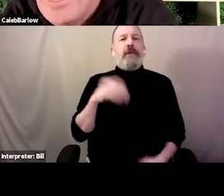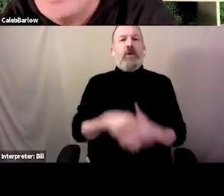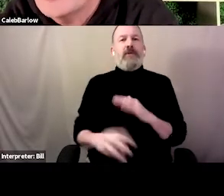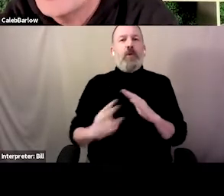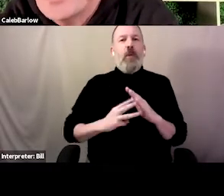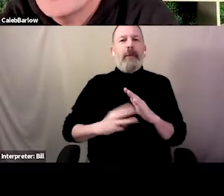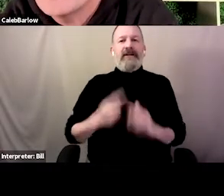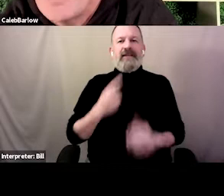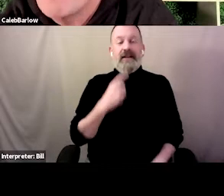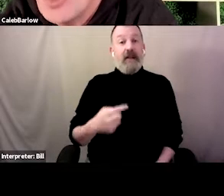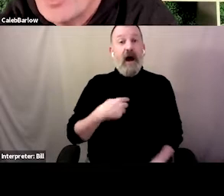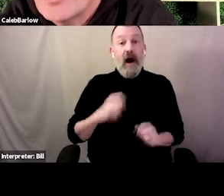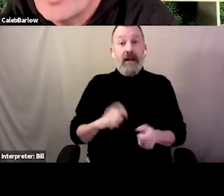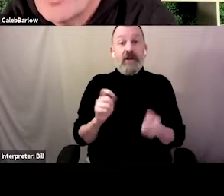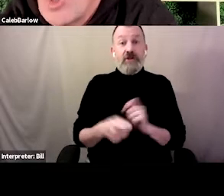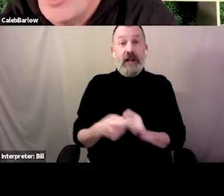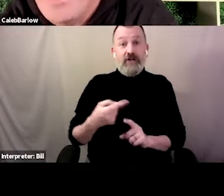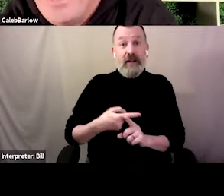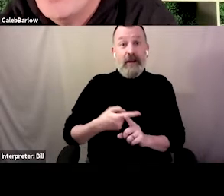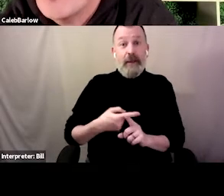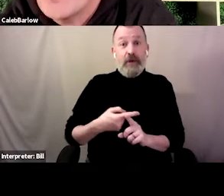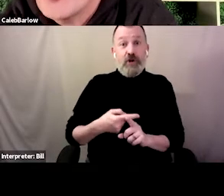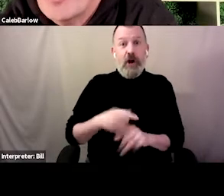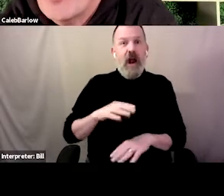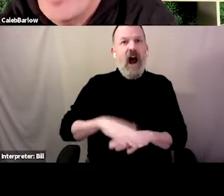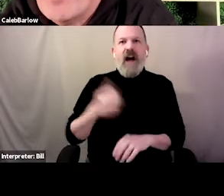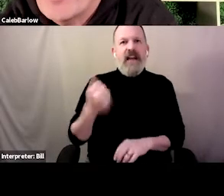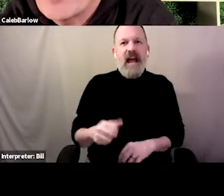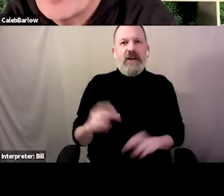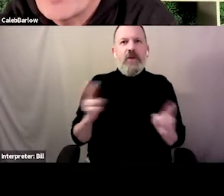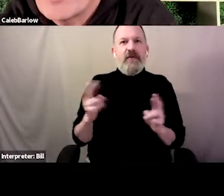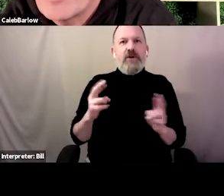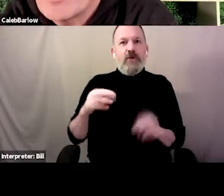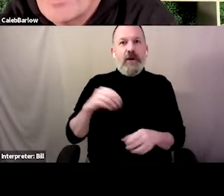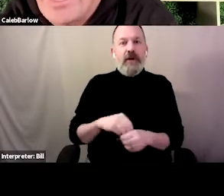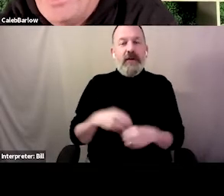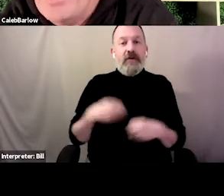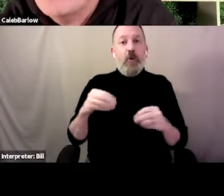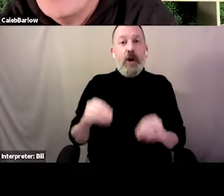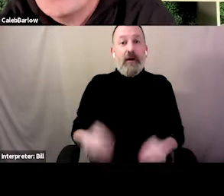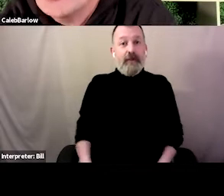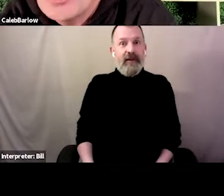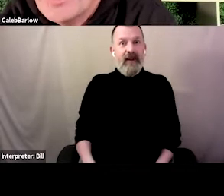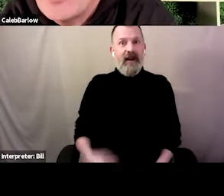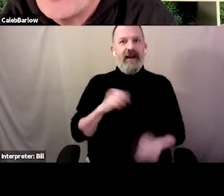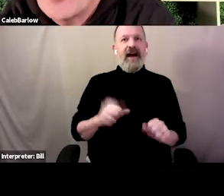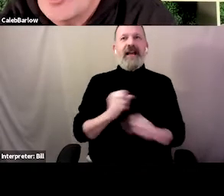I can change the temperature on any refrigerator and awakens CalebBarlow: And I can make it look like it's, you know,